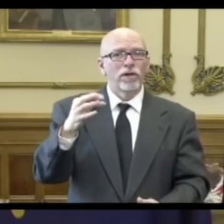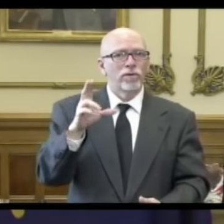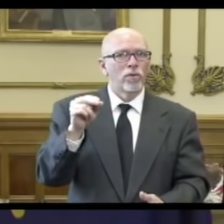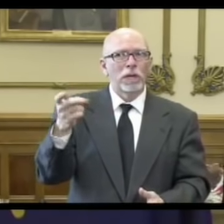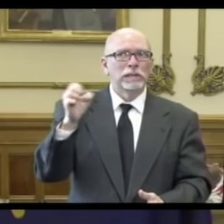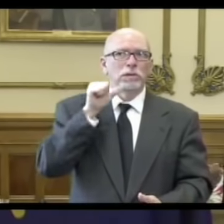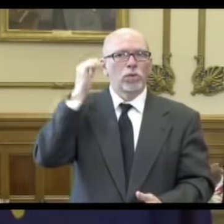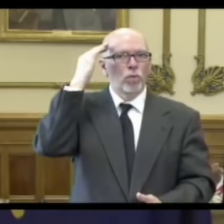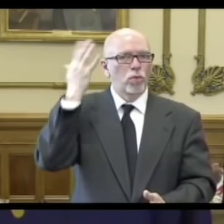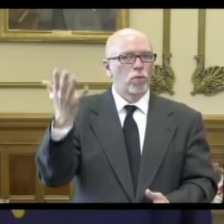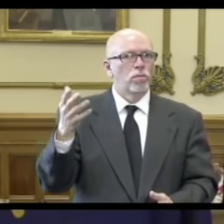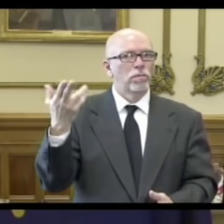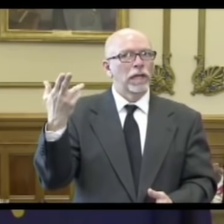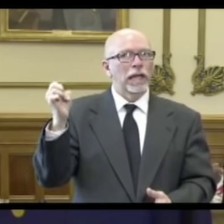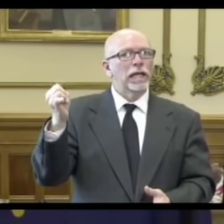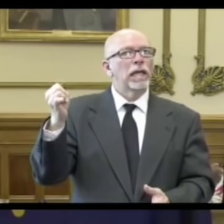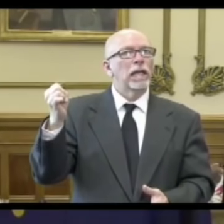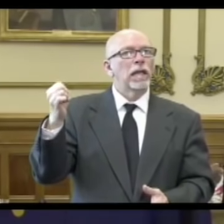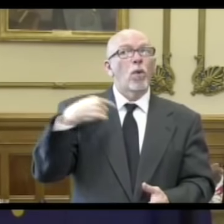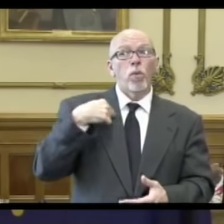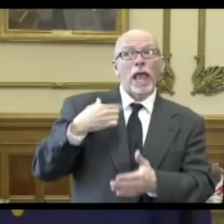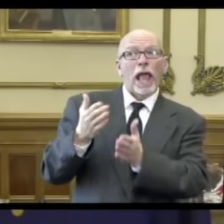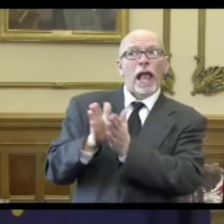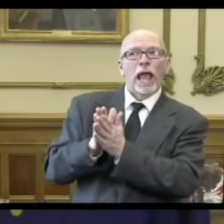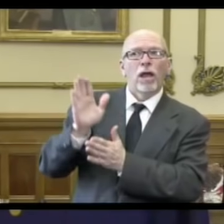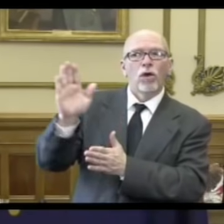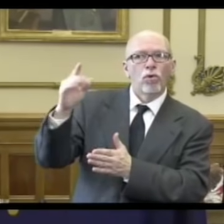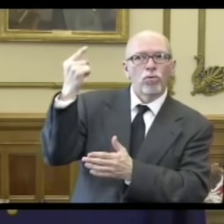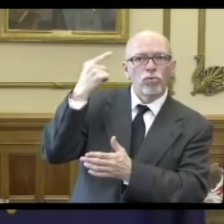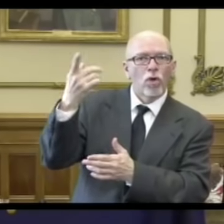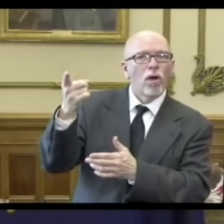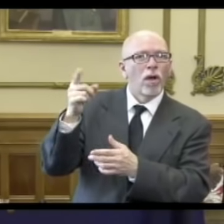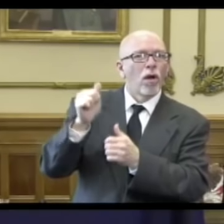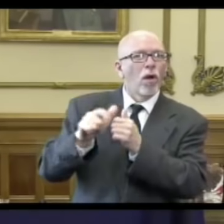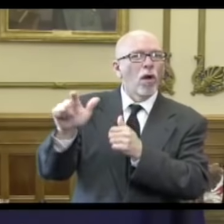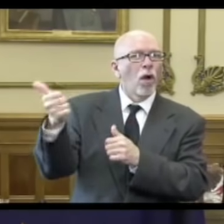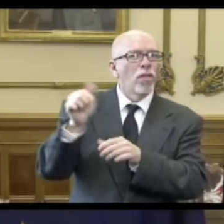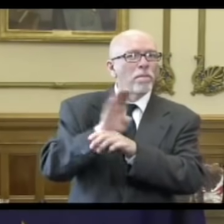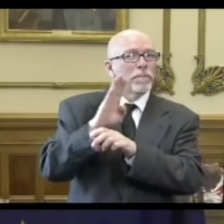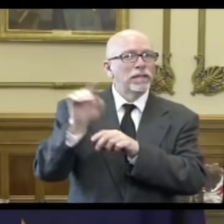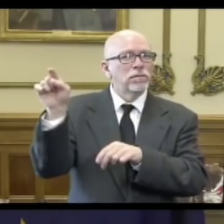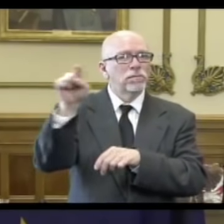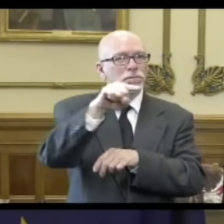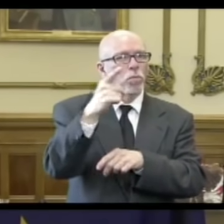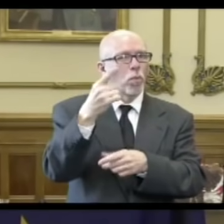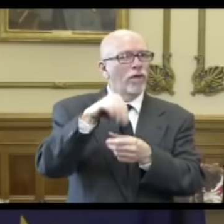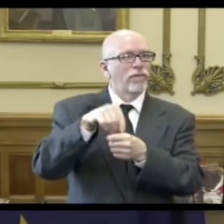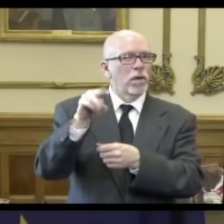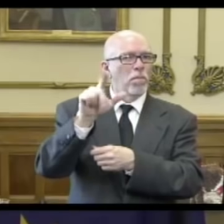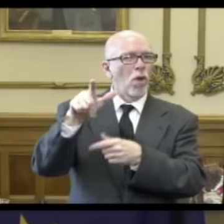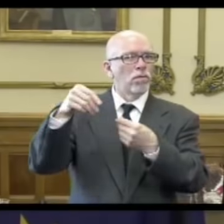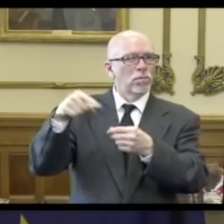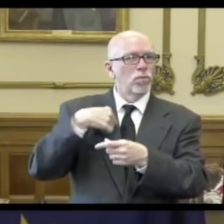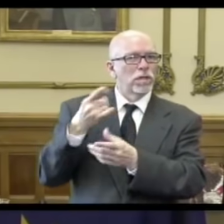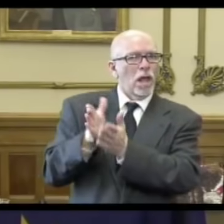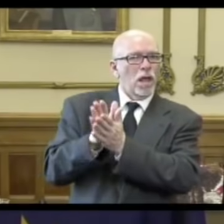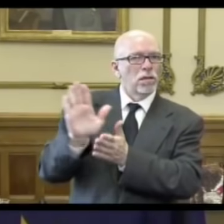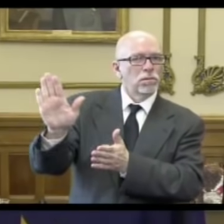I HAVE SPOKEN TO. THE SIGN AND MORE CORPORATIONS CEO DAVID BUT HE DOES NOT KNOW WHAT HIS HAND ARE I SAY THAT RESPECTFULLY HE DOES NOT KNOW